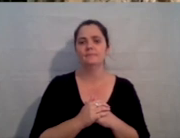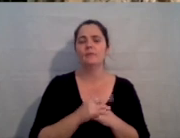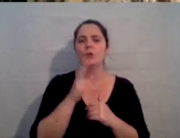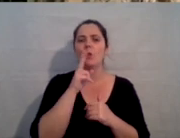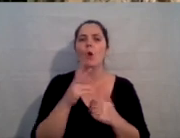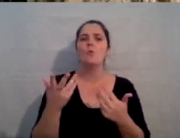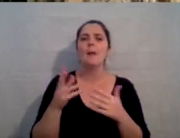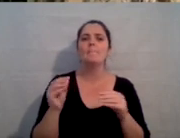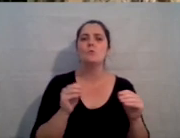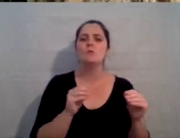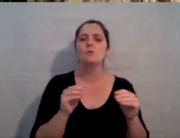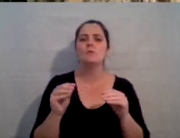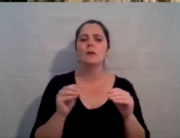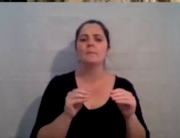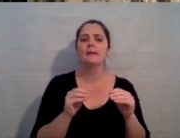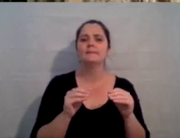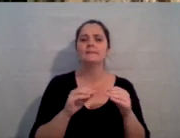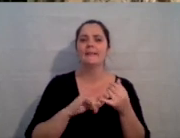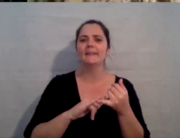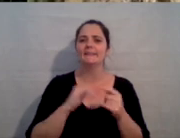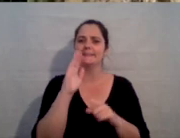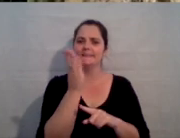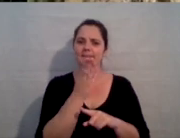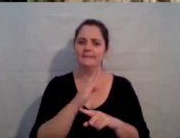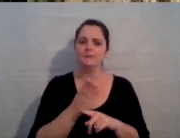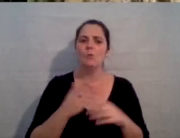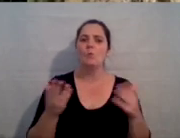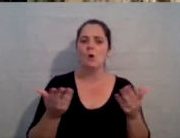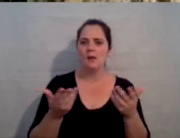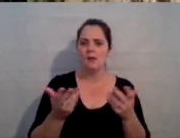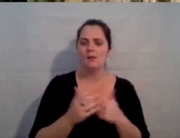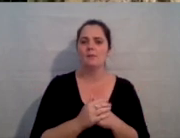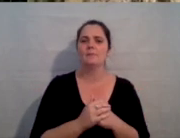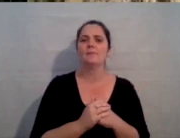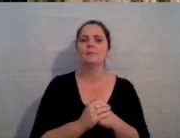of her body and that S-curve and I'm going to begin there.